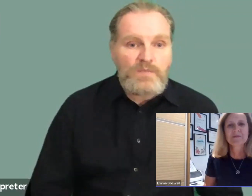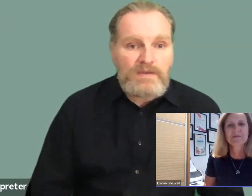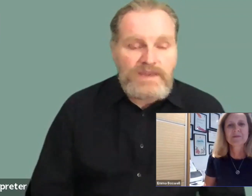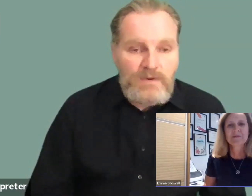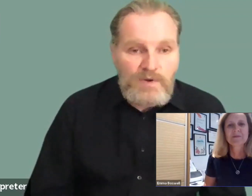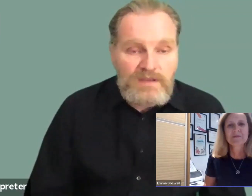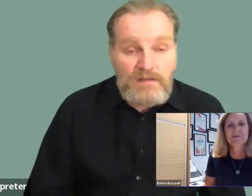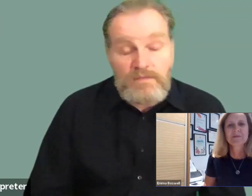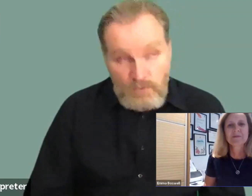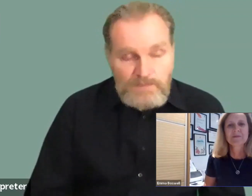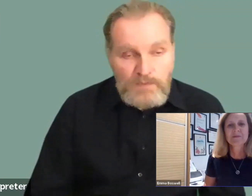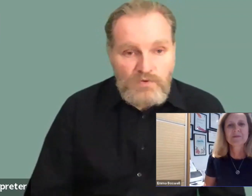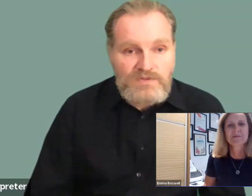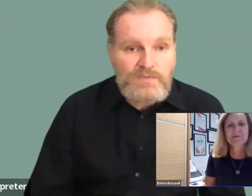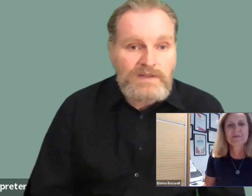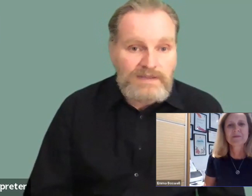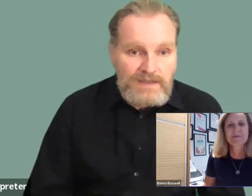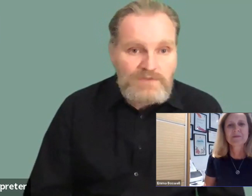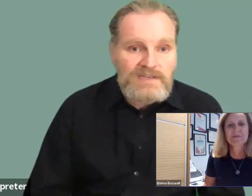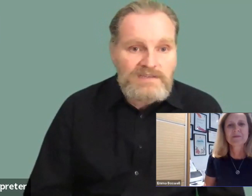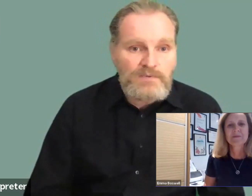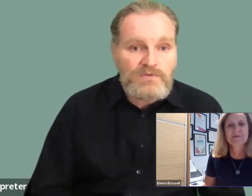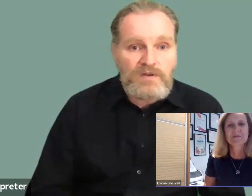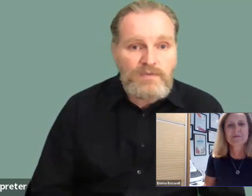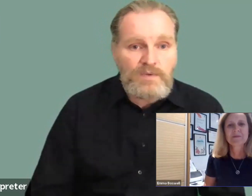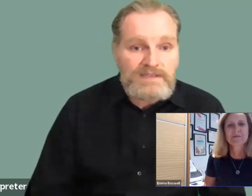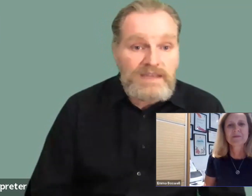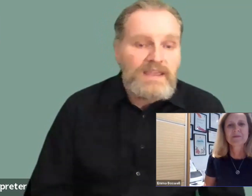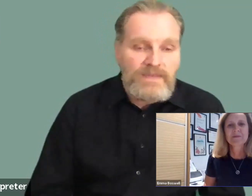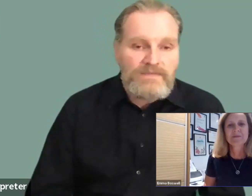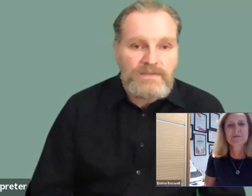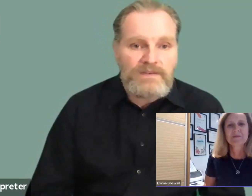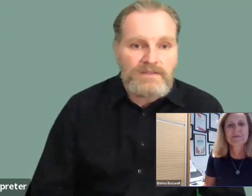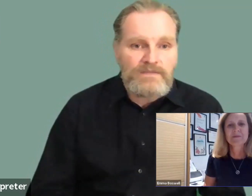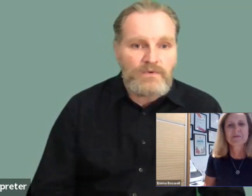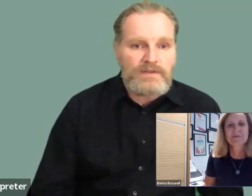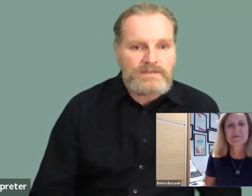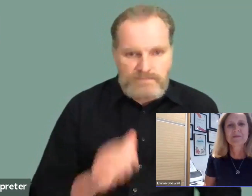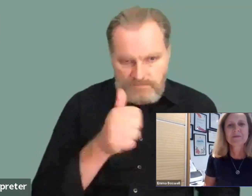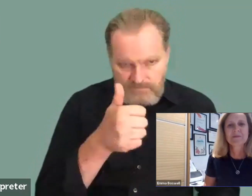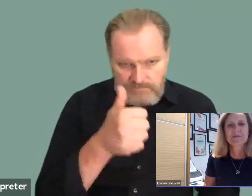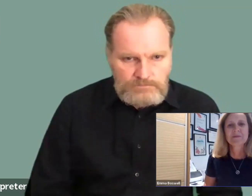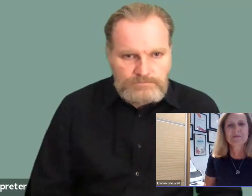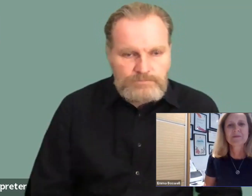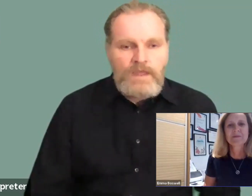appeal for support as well, counselling support or otherwise, if they feel the need for it.